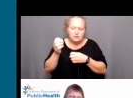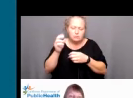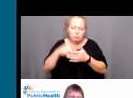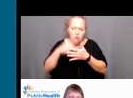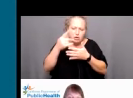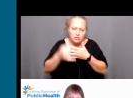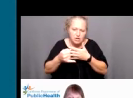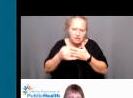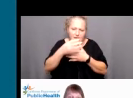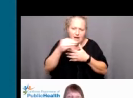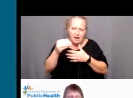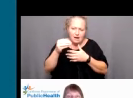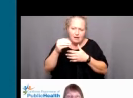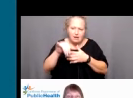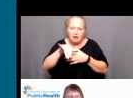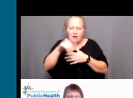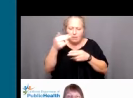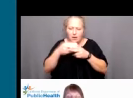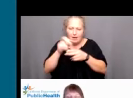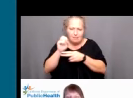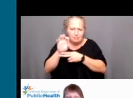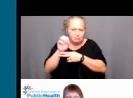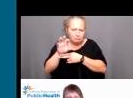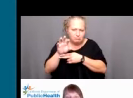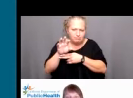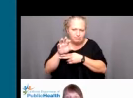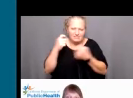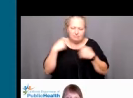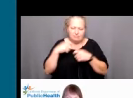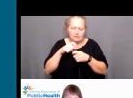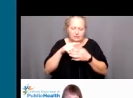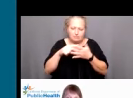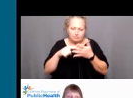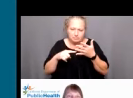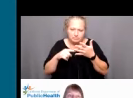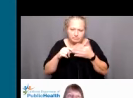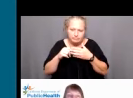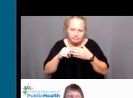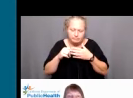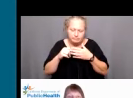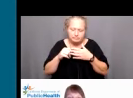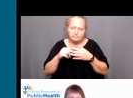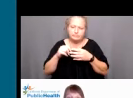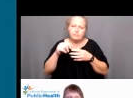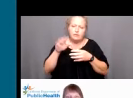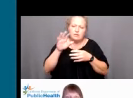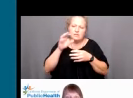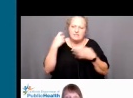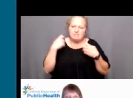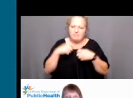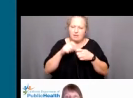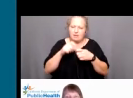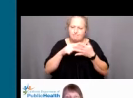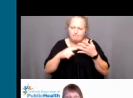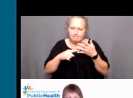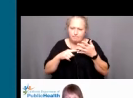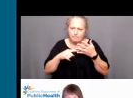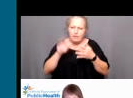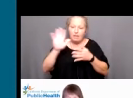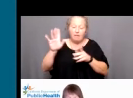with Claudia Quezada and Yazmin Alvorado with Lideres Campesinas about their first hand experiences throughout the historic